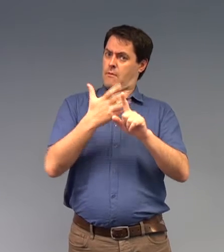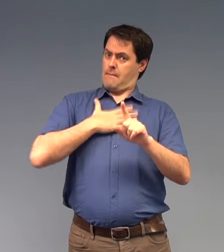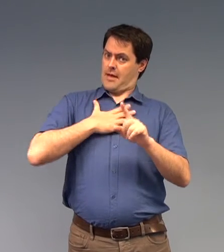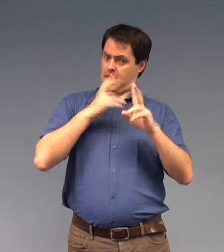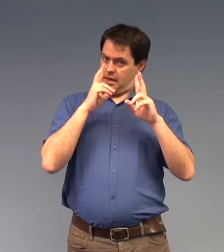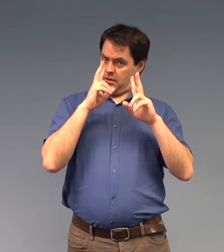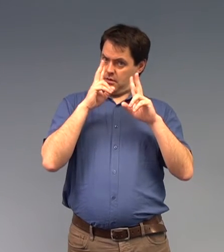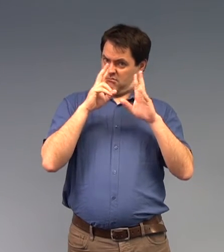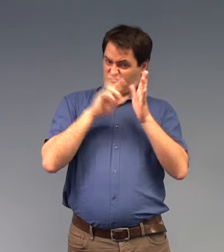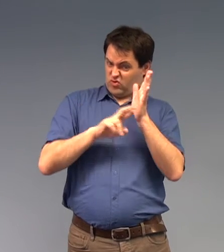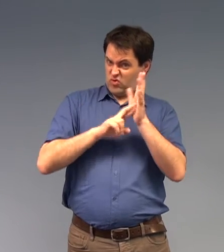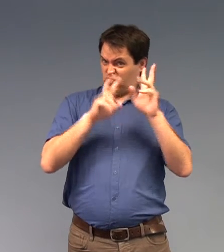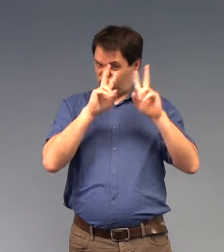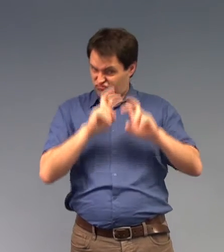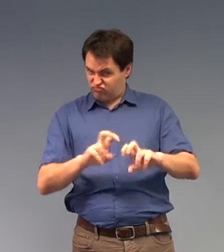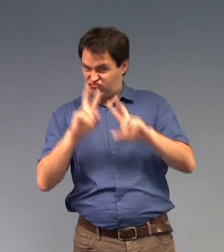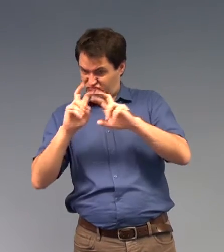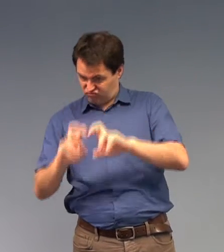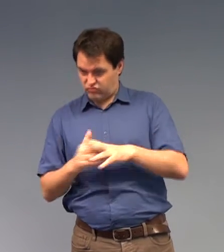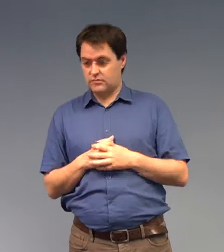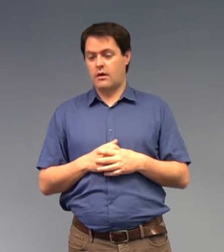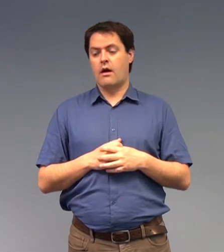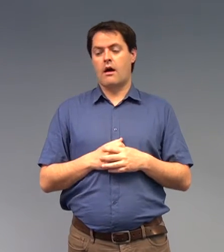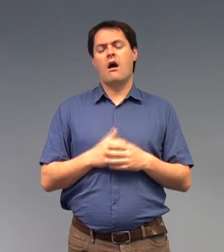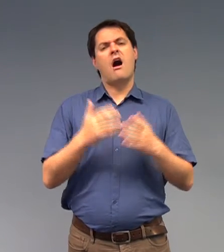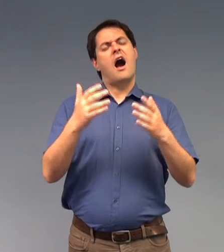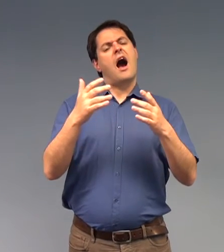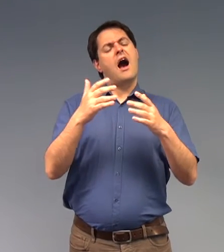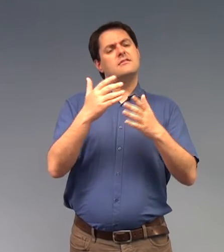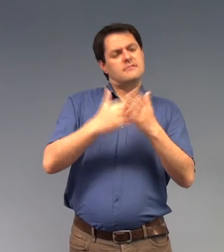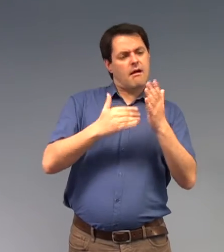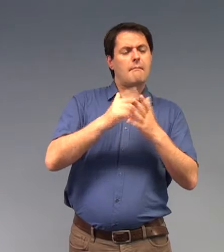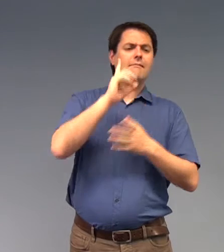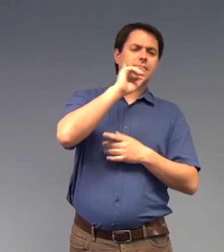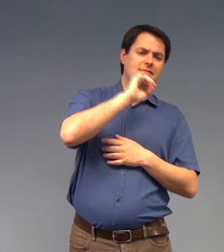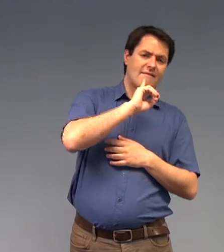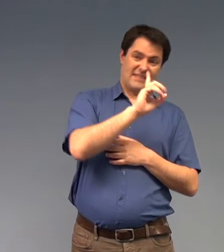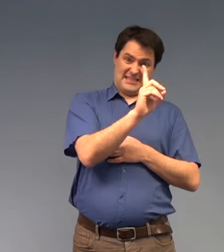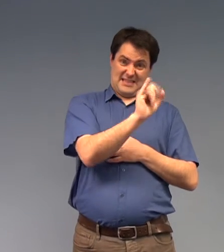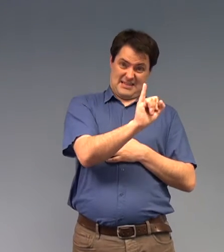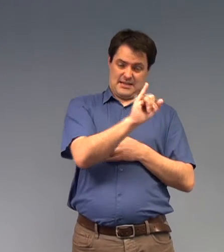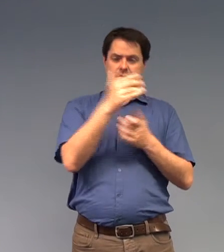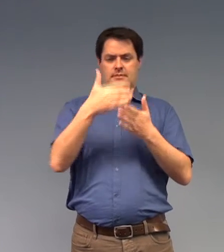And then I'll give you some examples from my research data and my analysis.